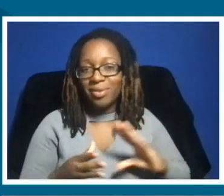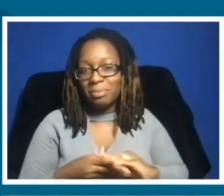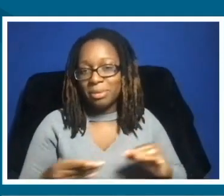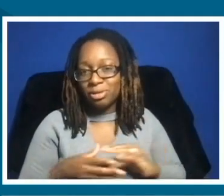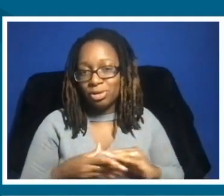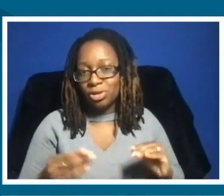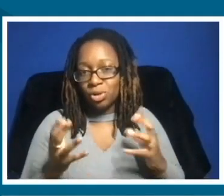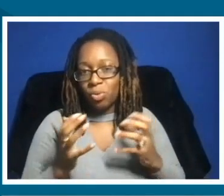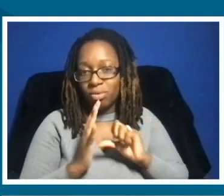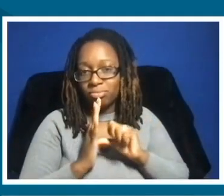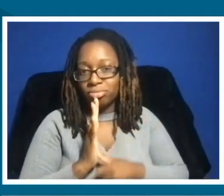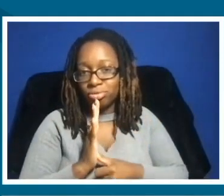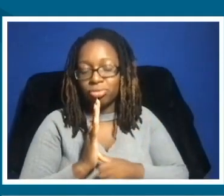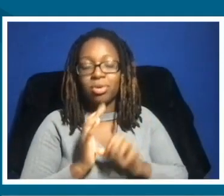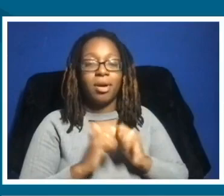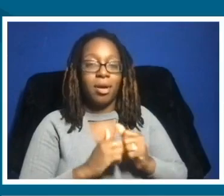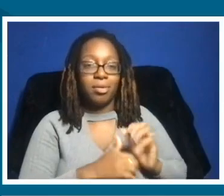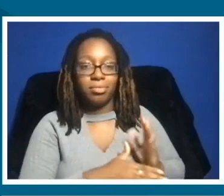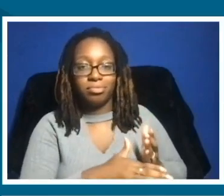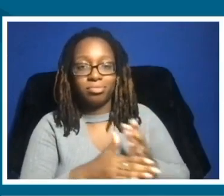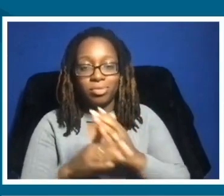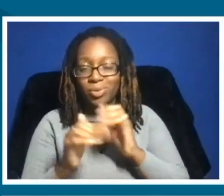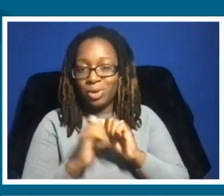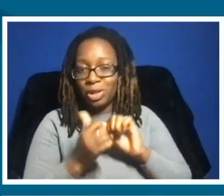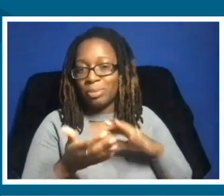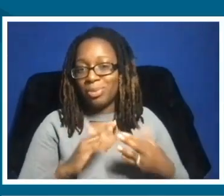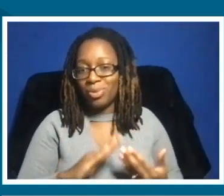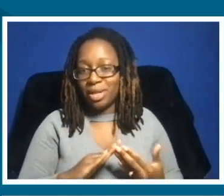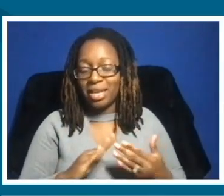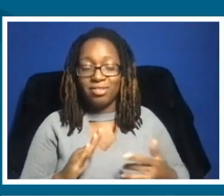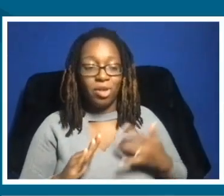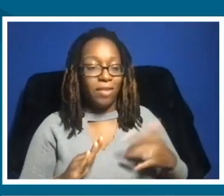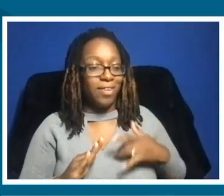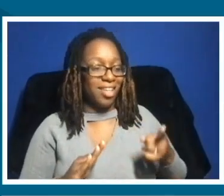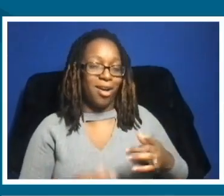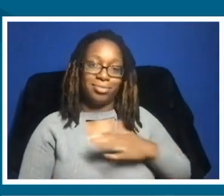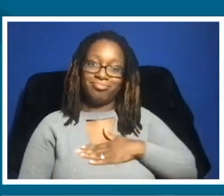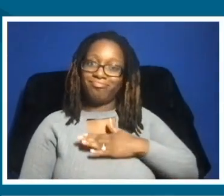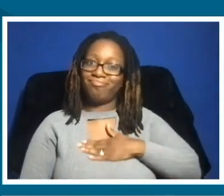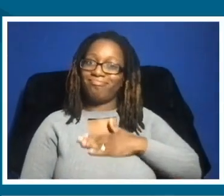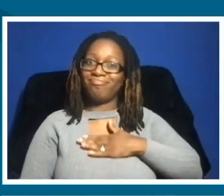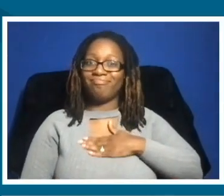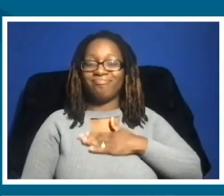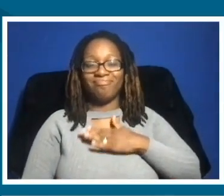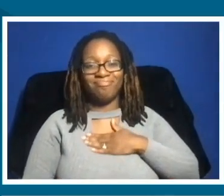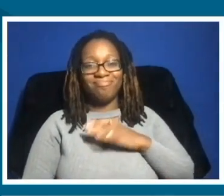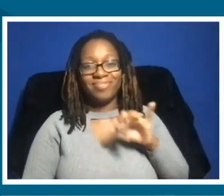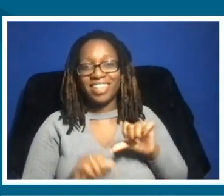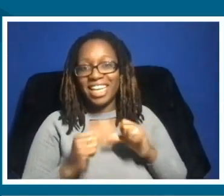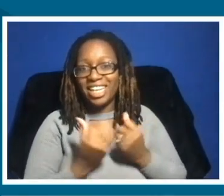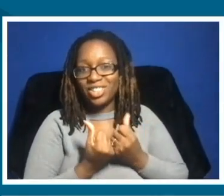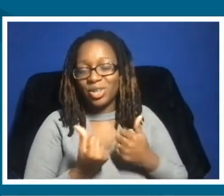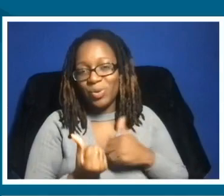share that with the community and that gave them that sense of ownership and agency that we're always looking for